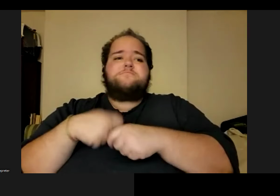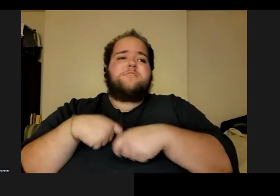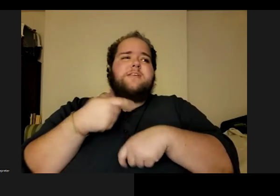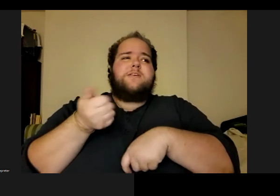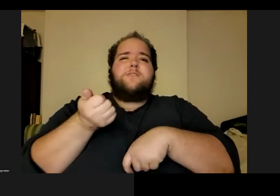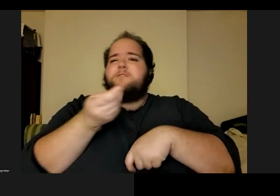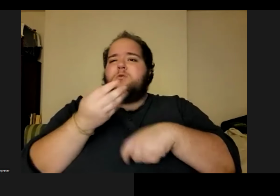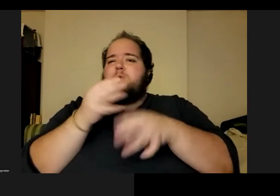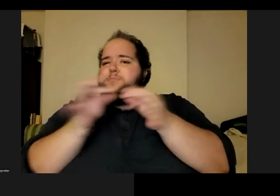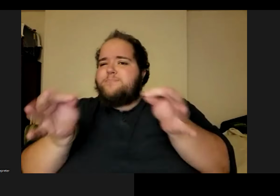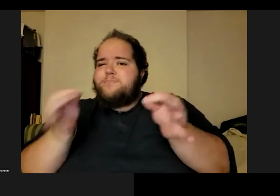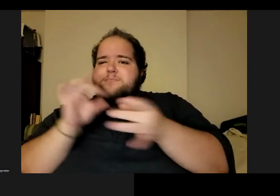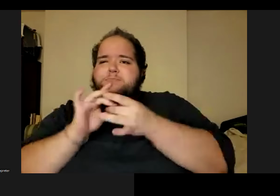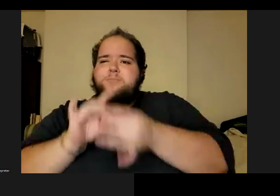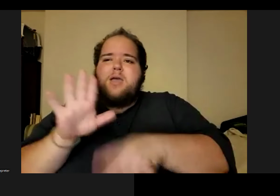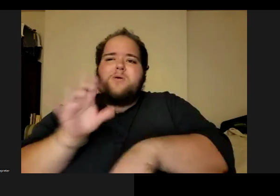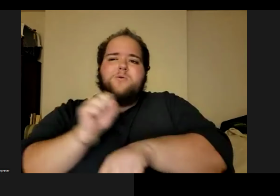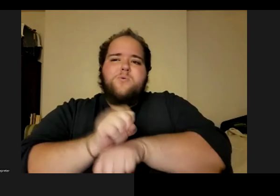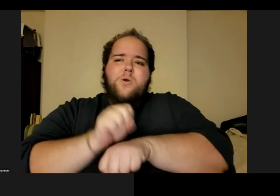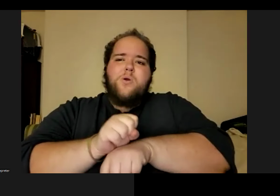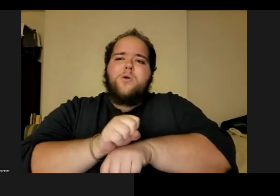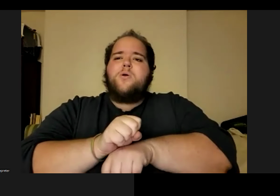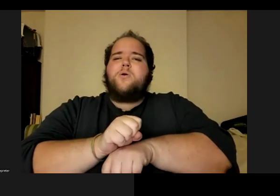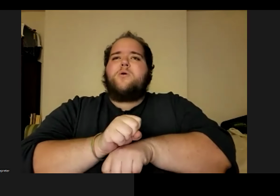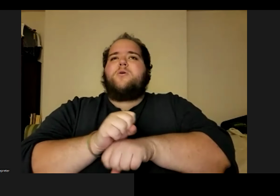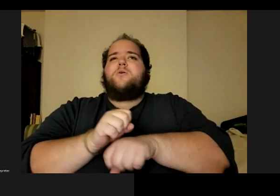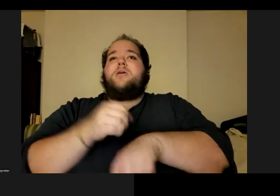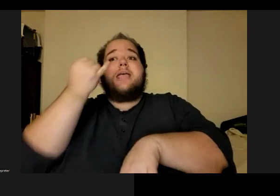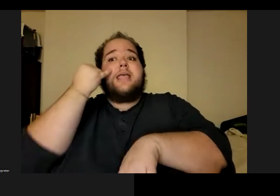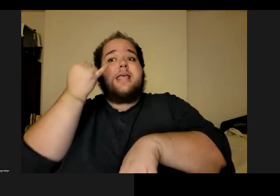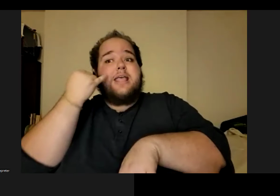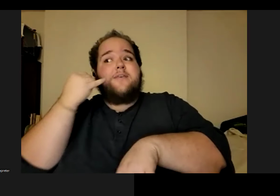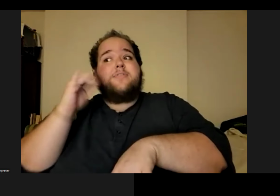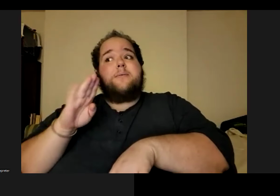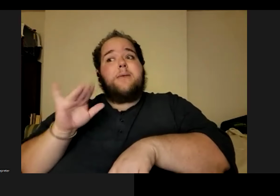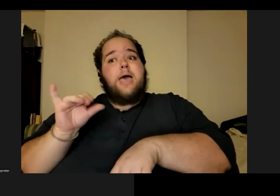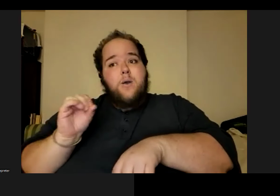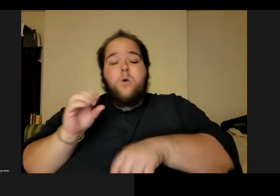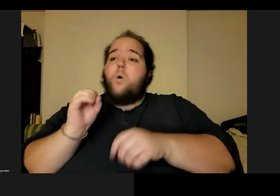And, you know, if you're putting a date in your bio or your artist statement.